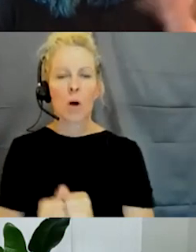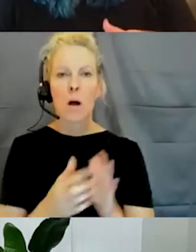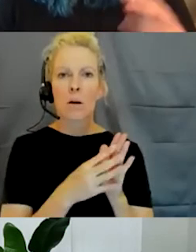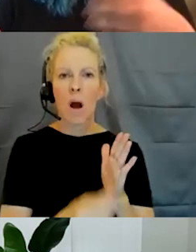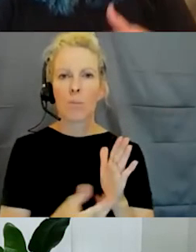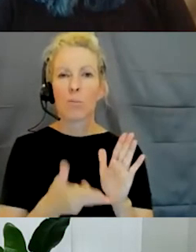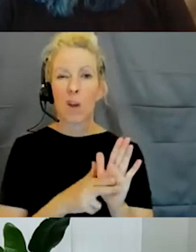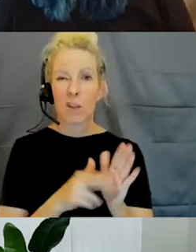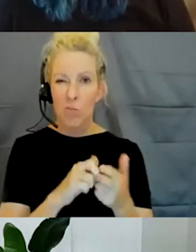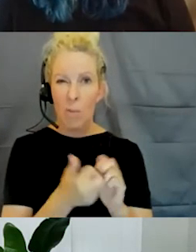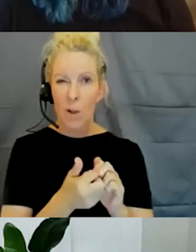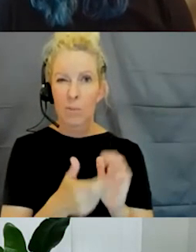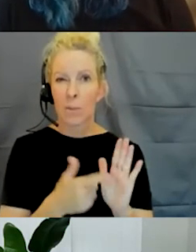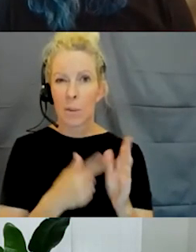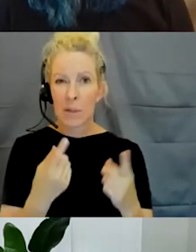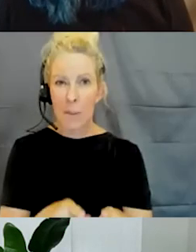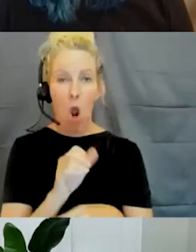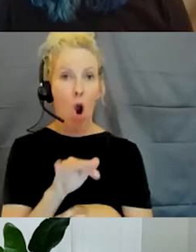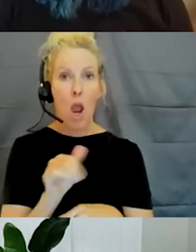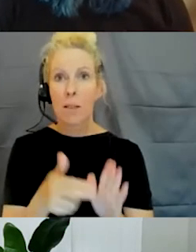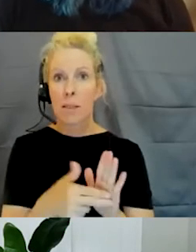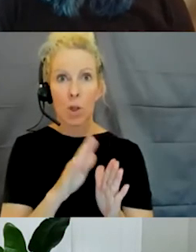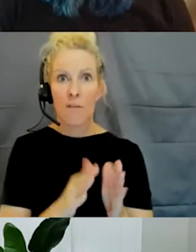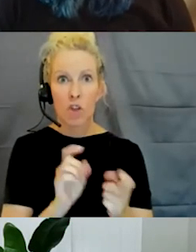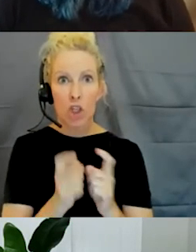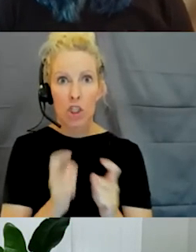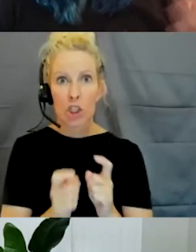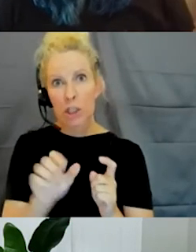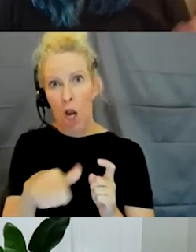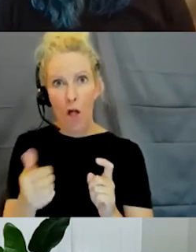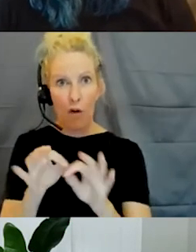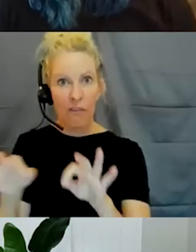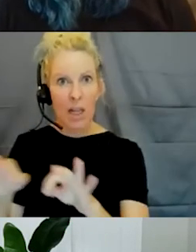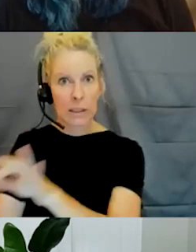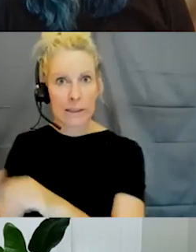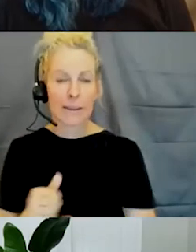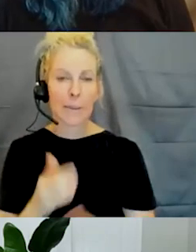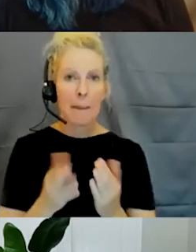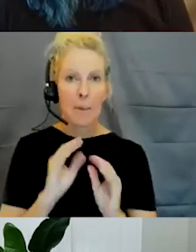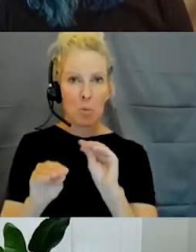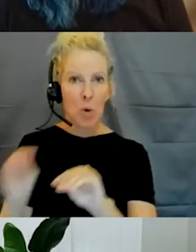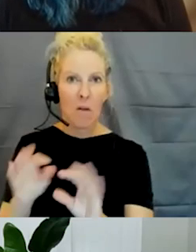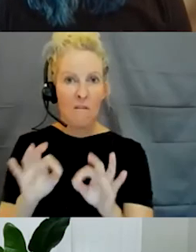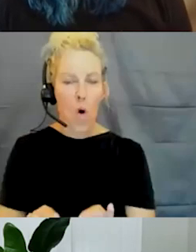where the aria-label doesn't change down the field that you put in your form. It is probably going to